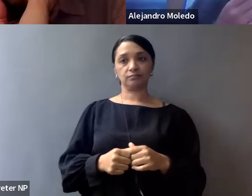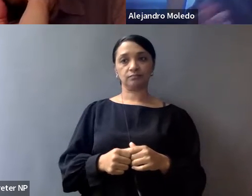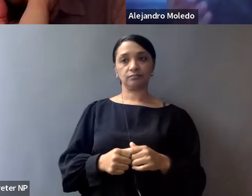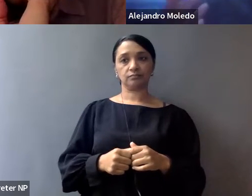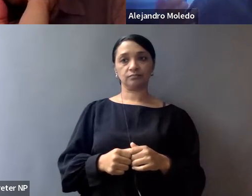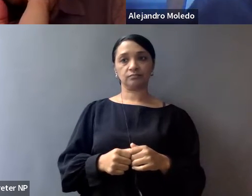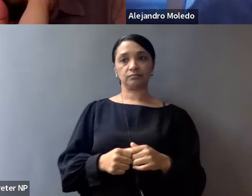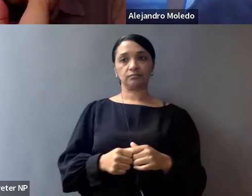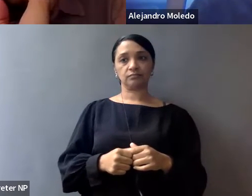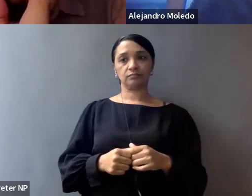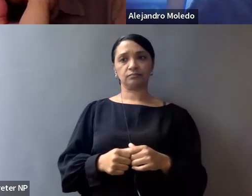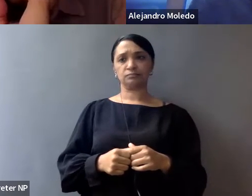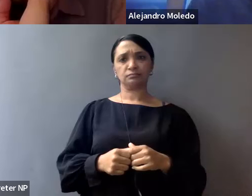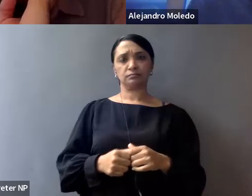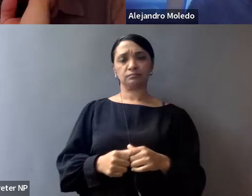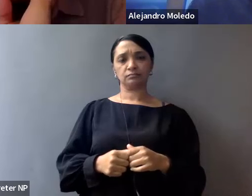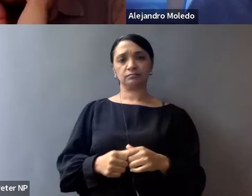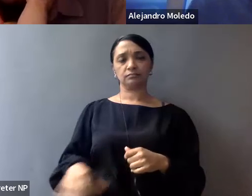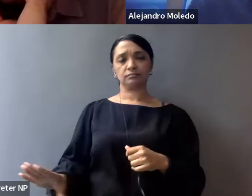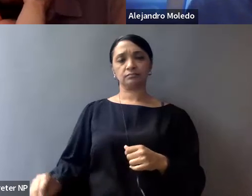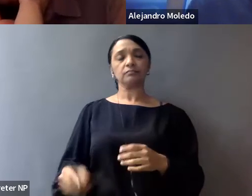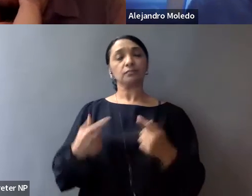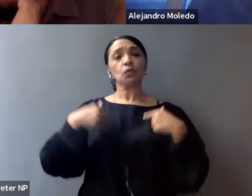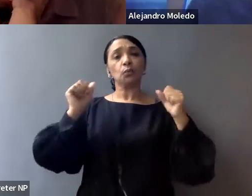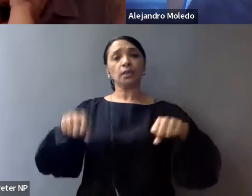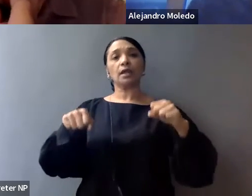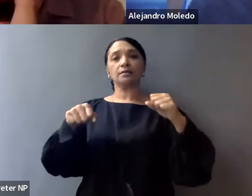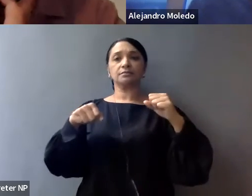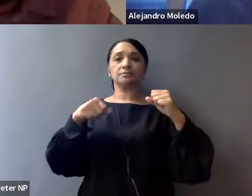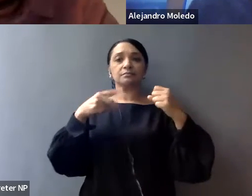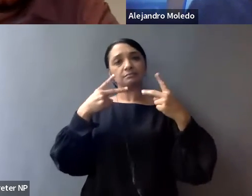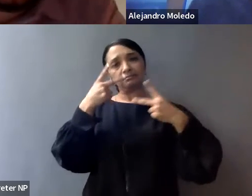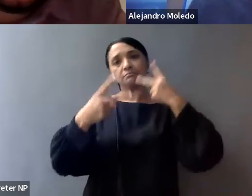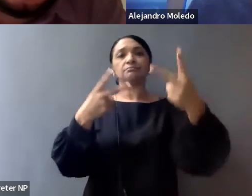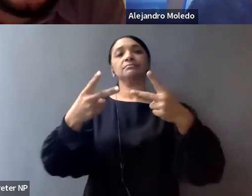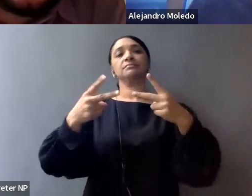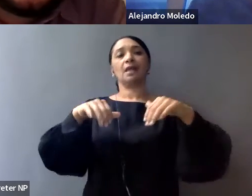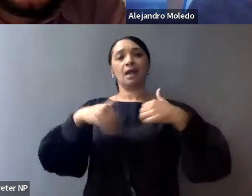And we cannot think of a way to solve this situation